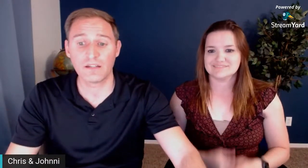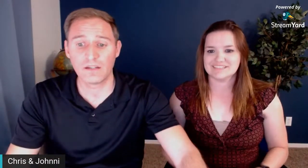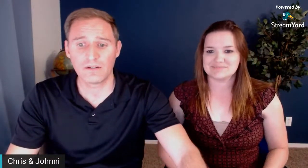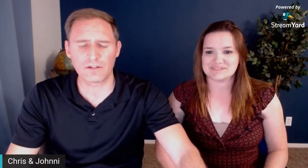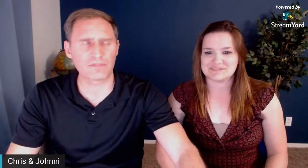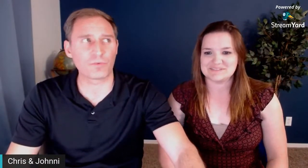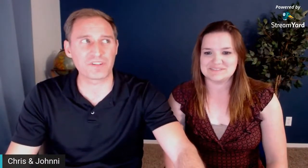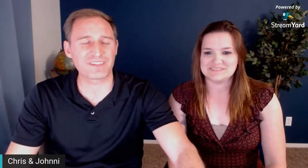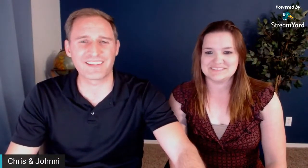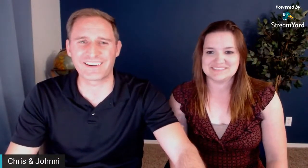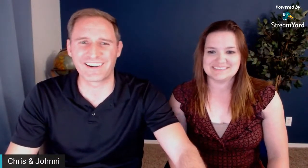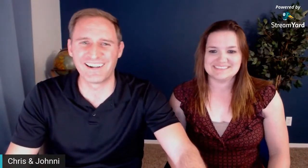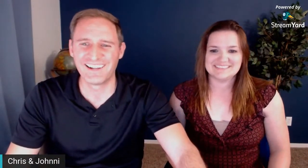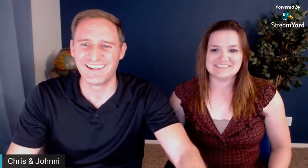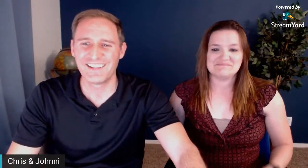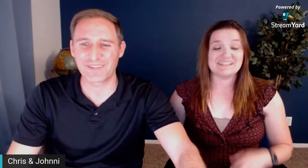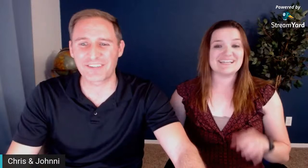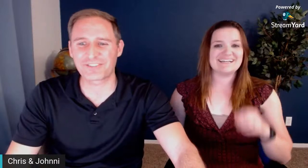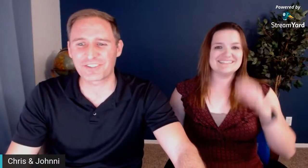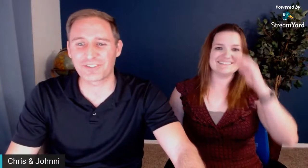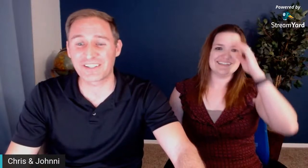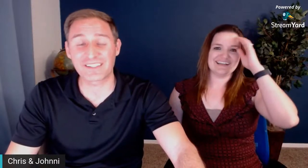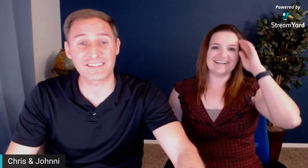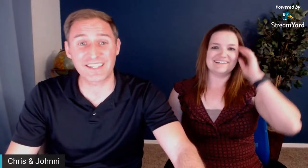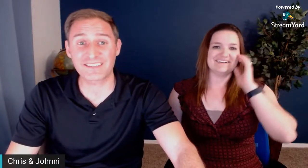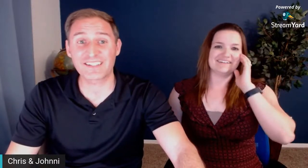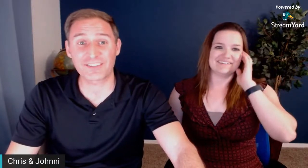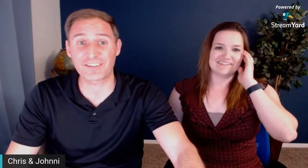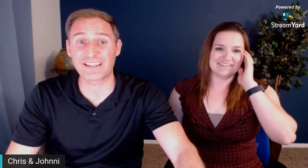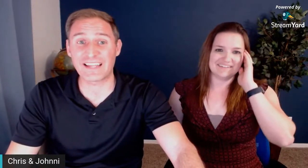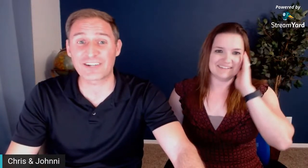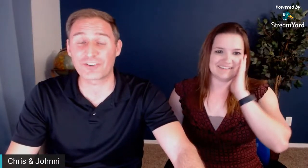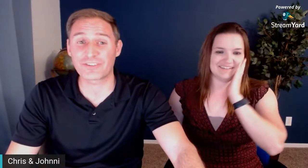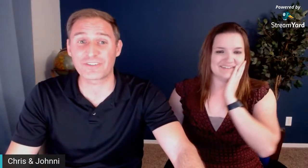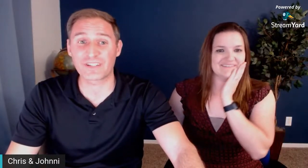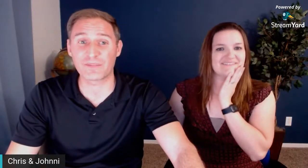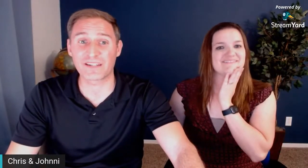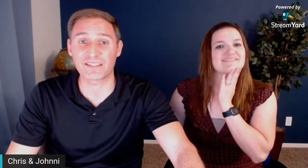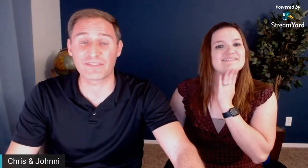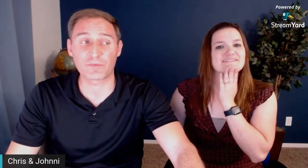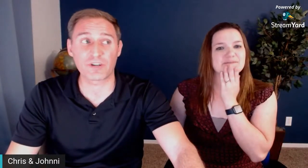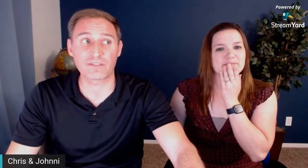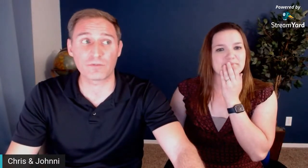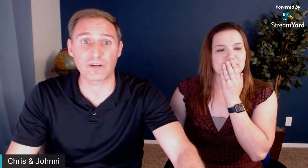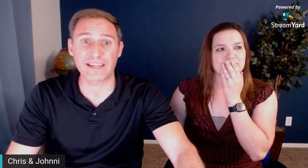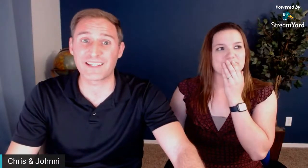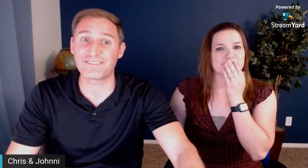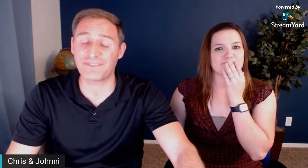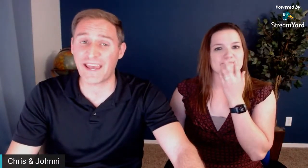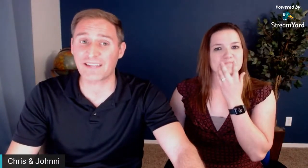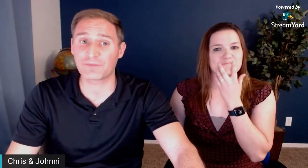yeah voice the letter kids can learn a lot earlier than you might give them credit for in fact when